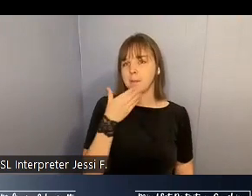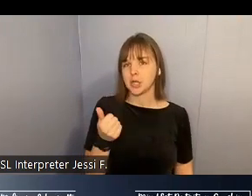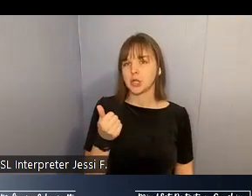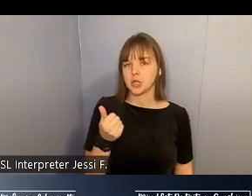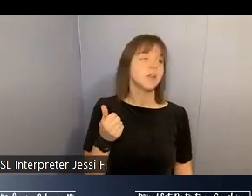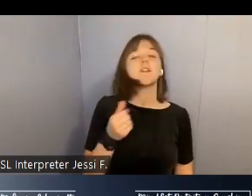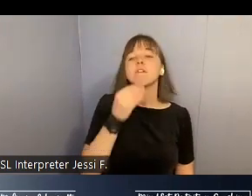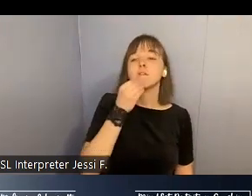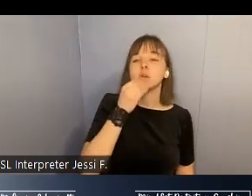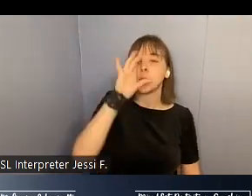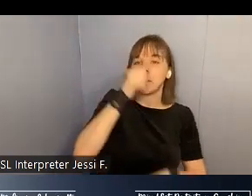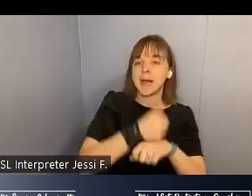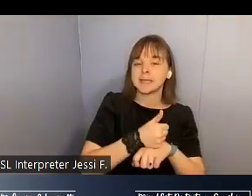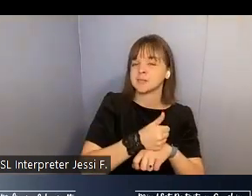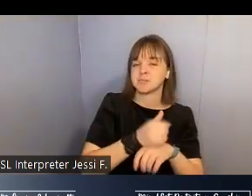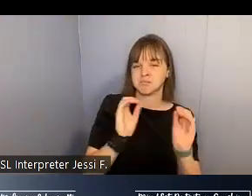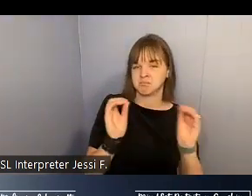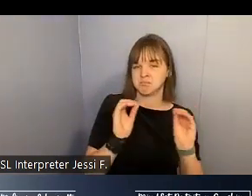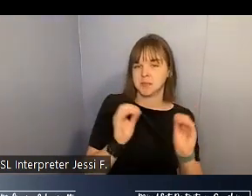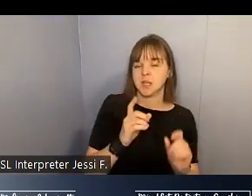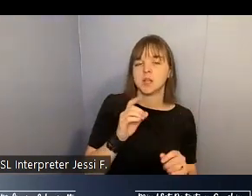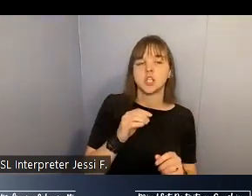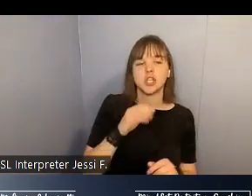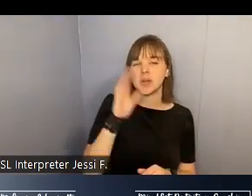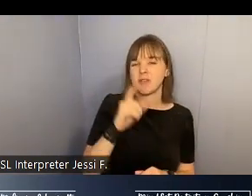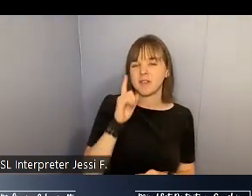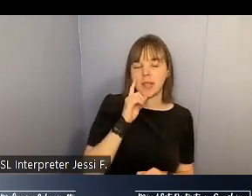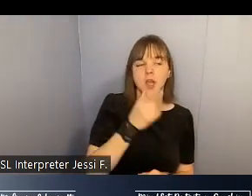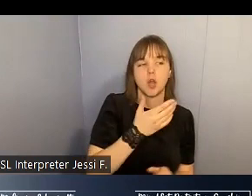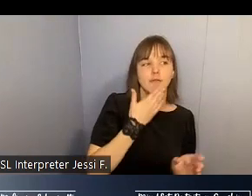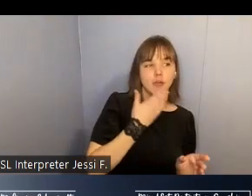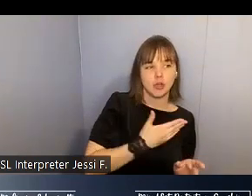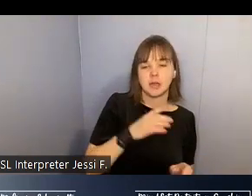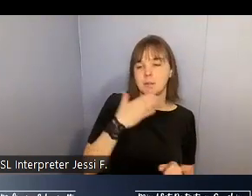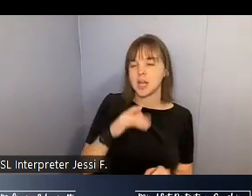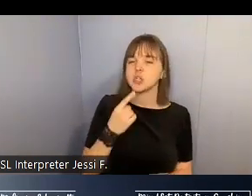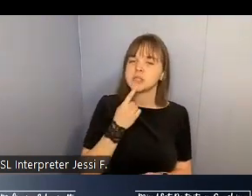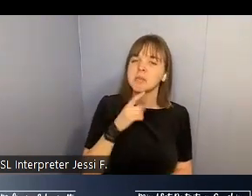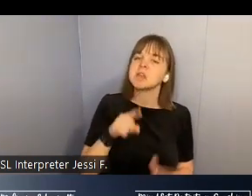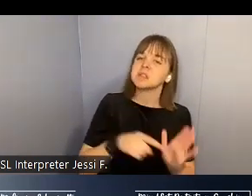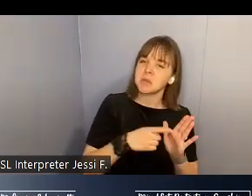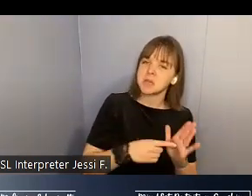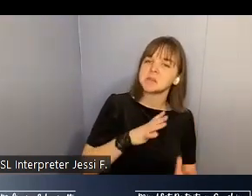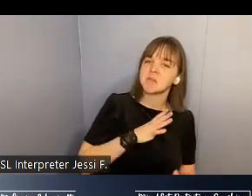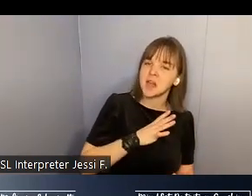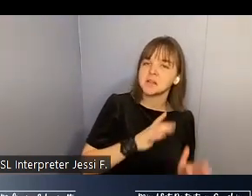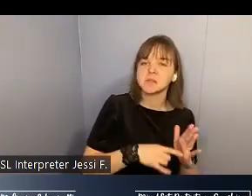food bias, no dichotomous black-and-white thinking. They lose more weight at the outset, and they lose more weight. They keep it.